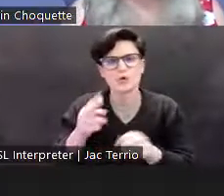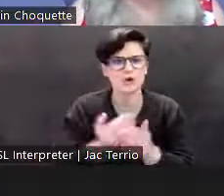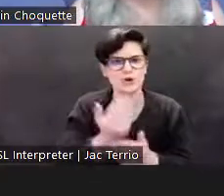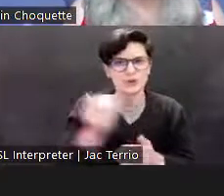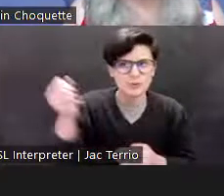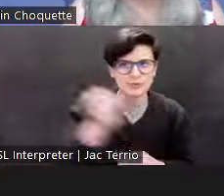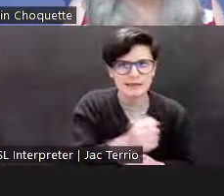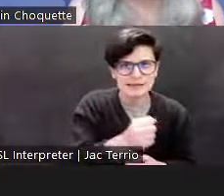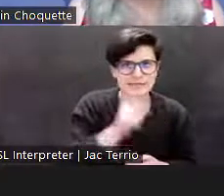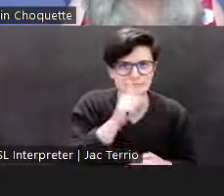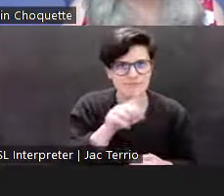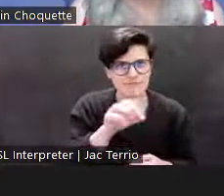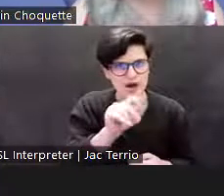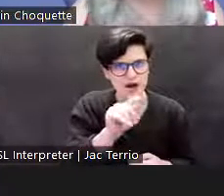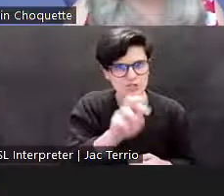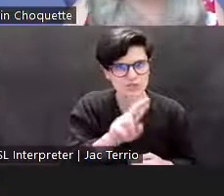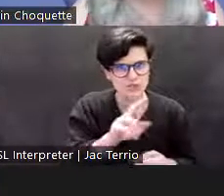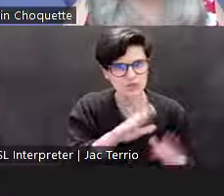that connection. 15:44:31 That emotional attachment to the